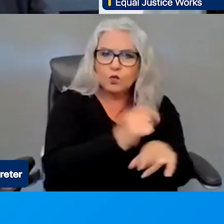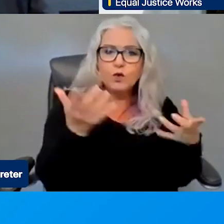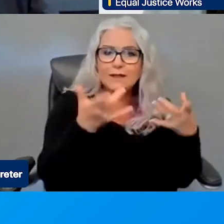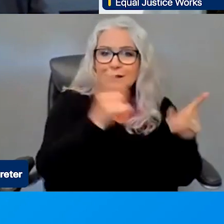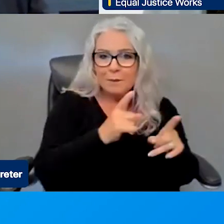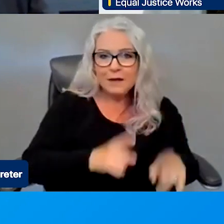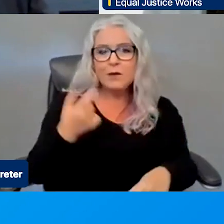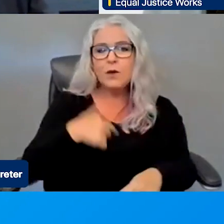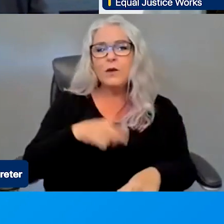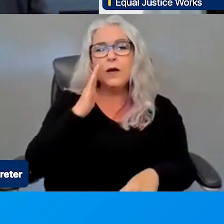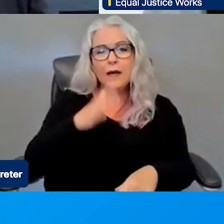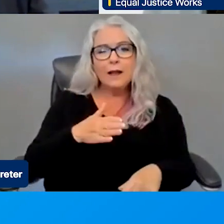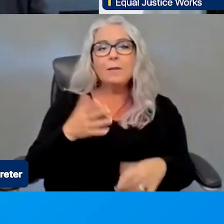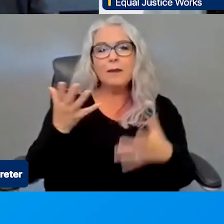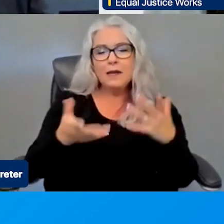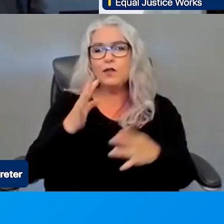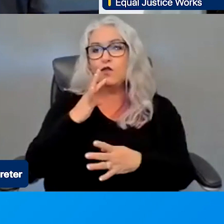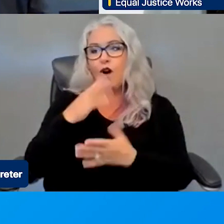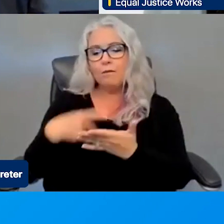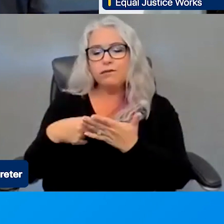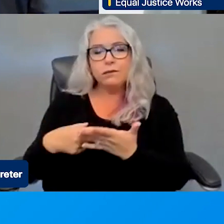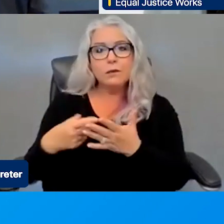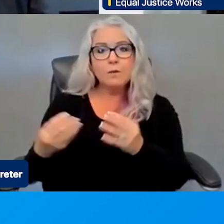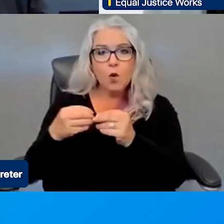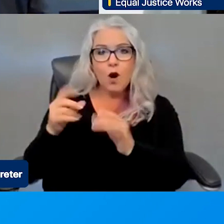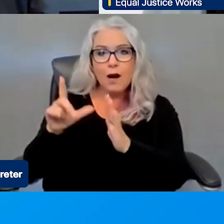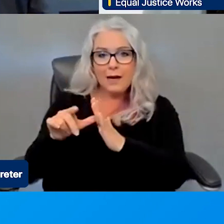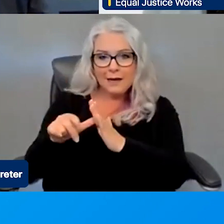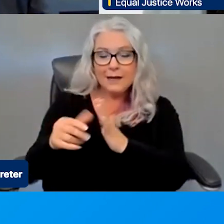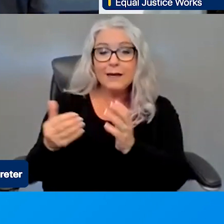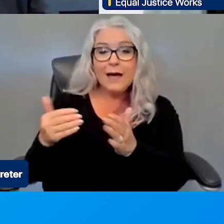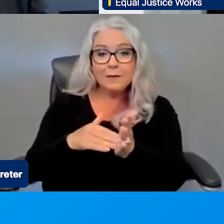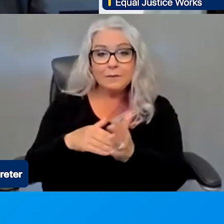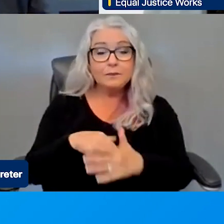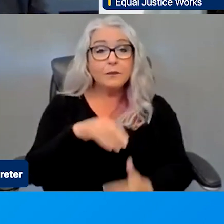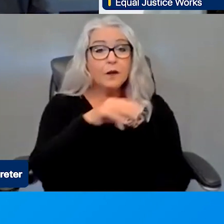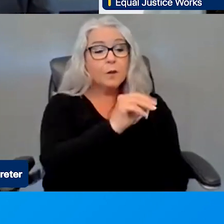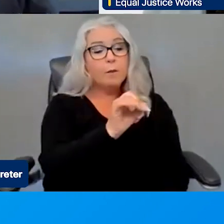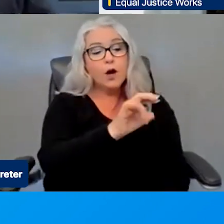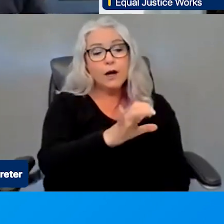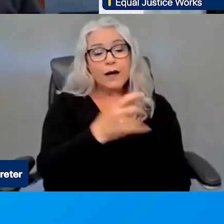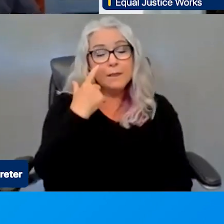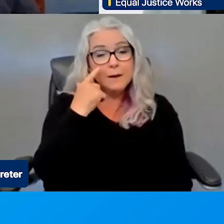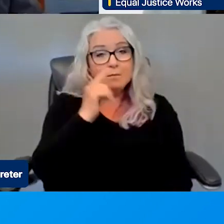How that gets dealt with. Marc, I think you're it. Sure.